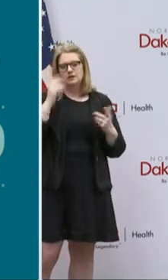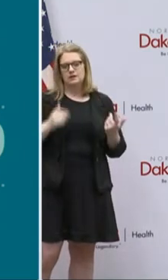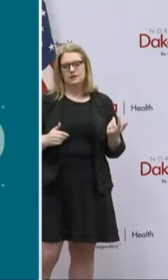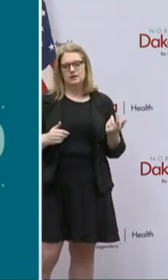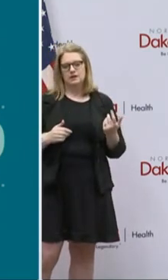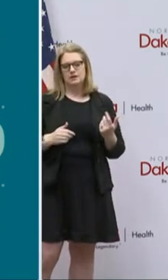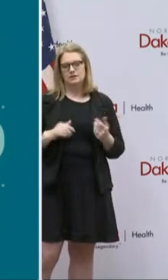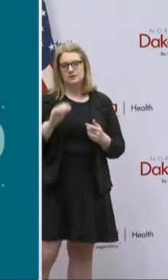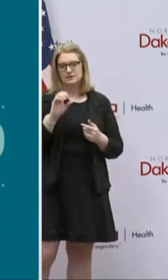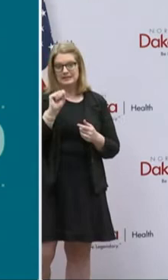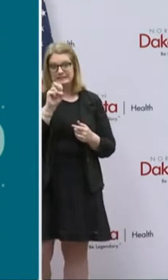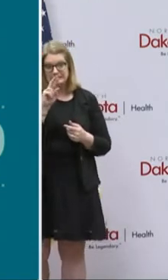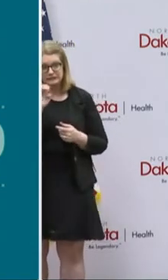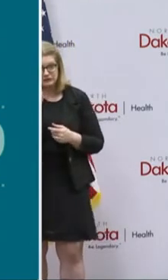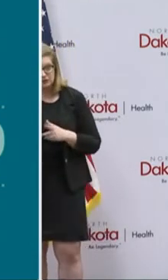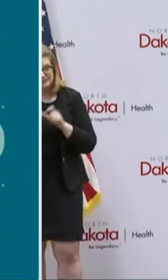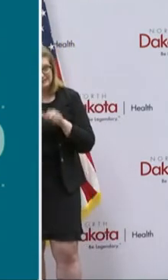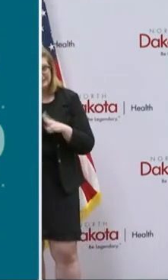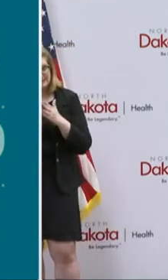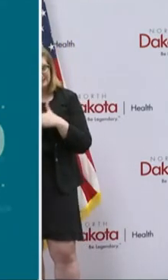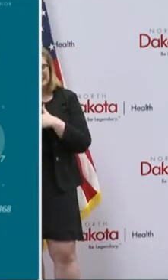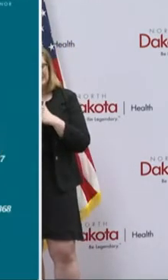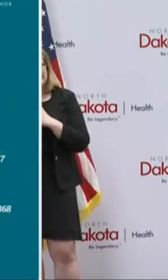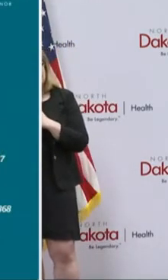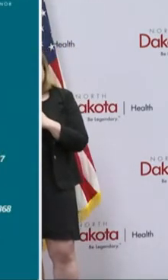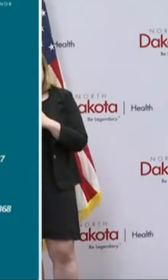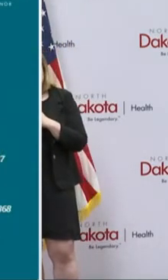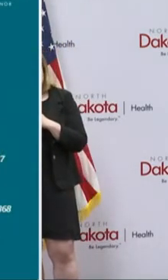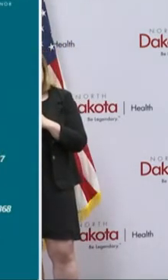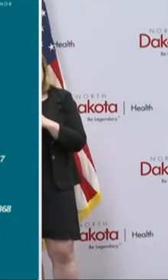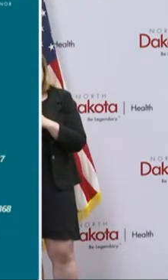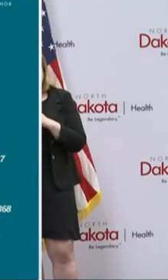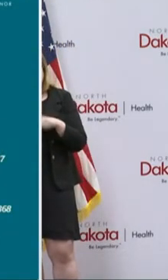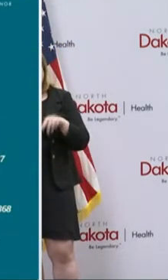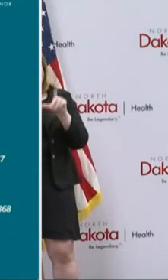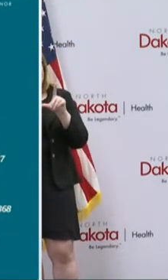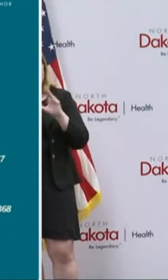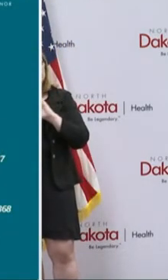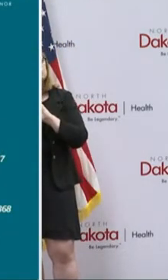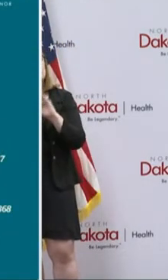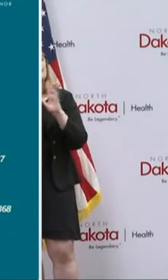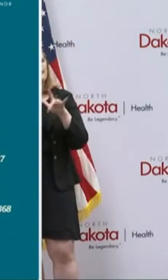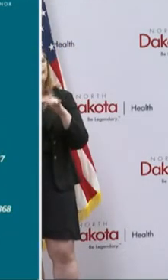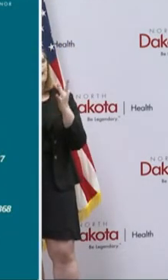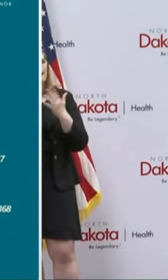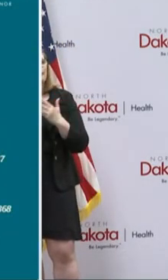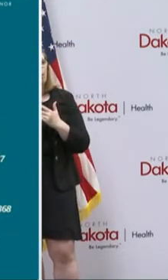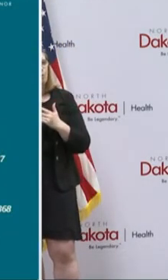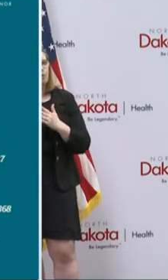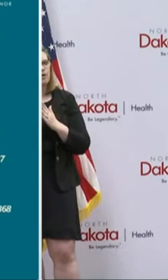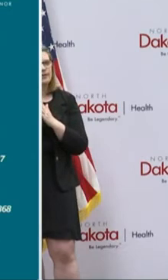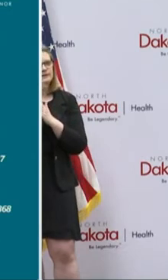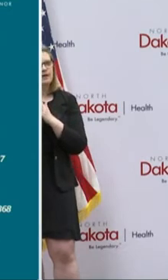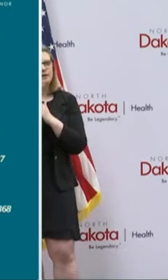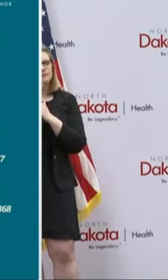CASES. BUT WHEN WE TAKE A LOOK AT THE SERIAL TESTING, WHICH WE DO ON THE NEXT SLIDE, WE STARTED TO